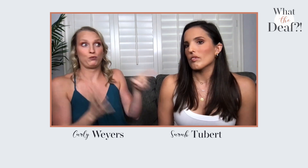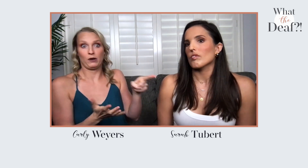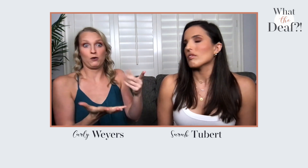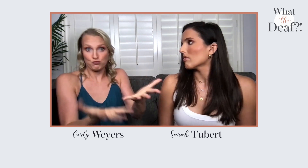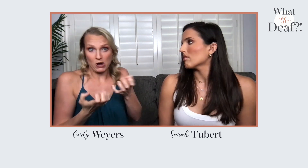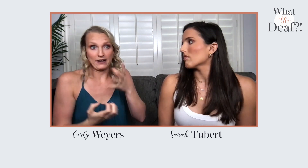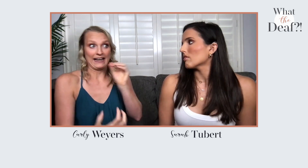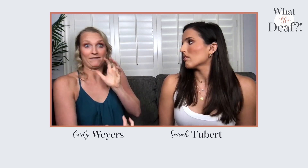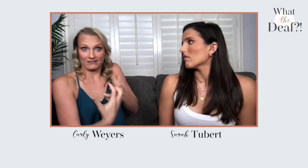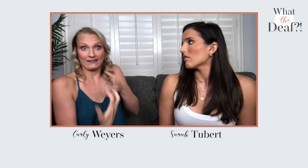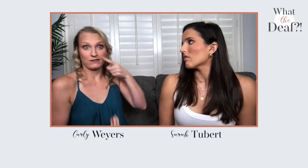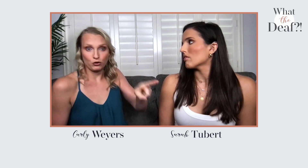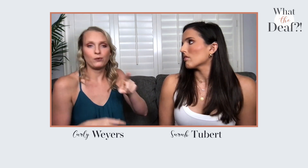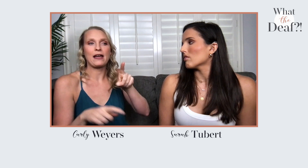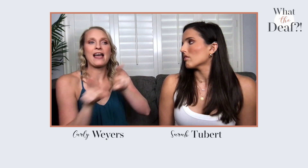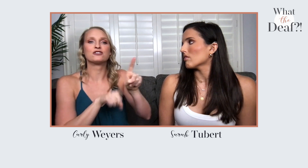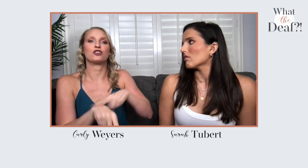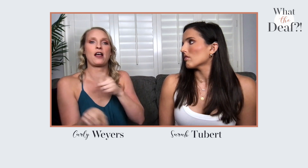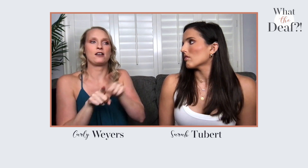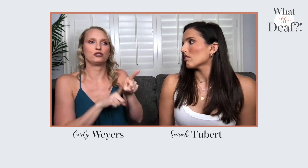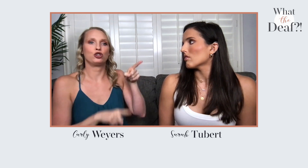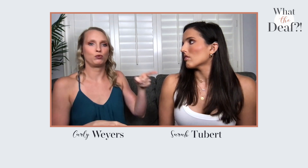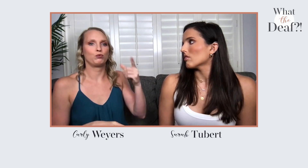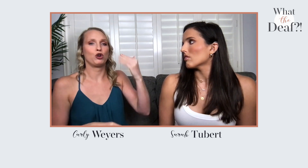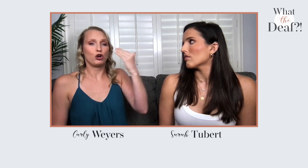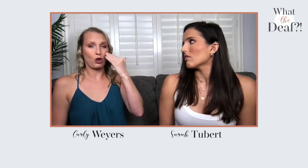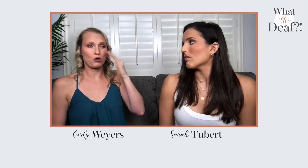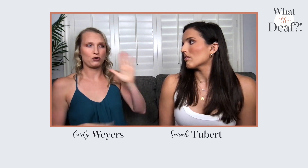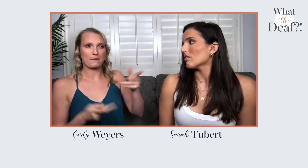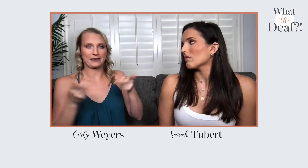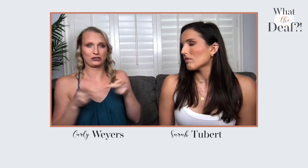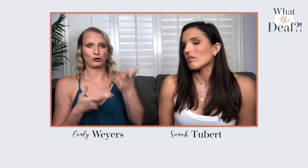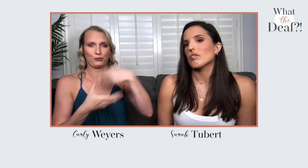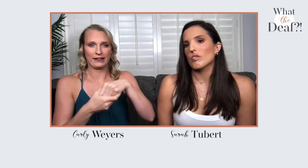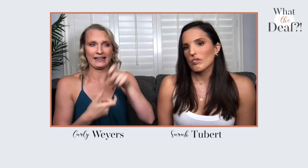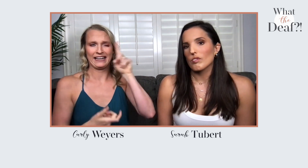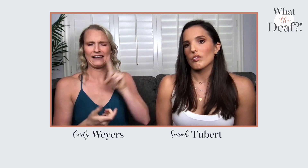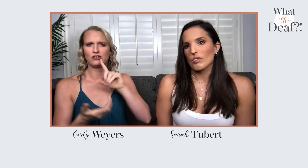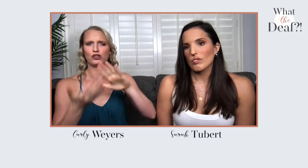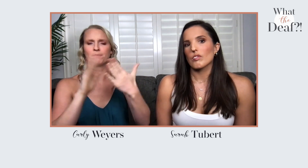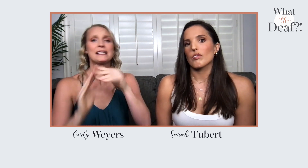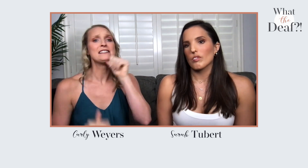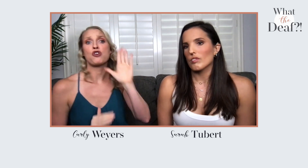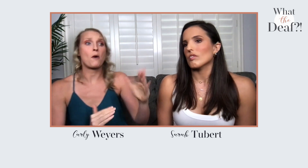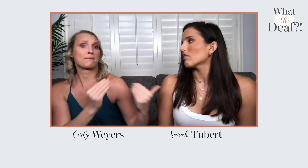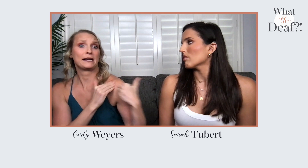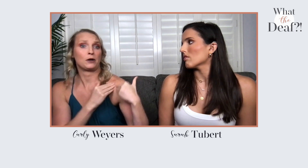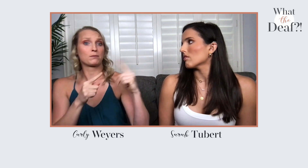and that is the best fit for you, as long as you know your position within the Deaf community." It's not her responsibility